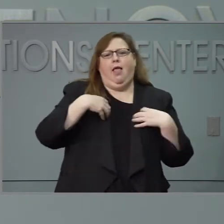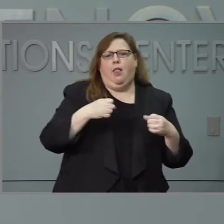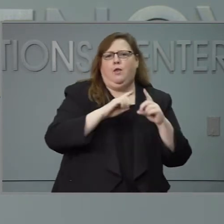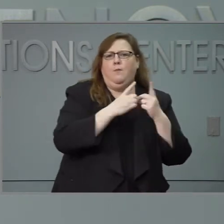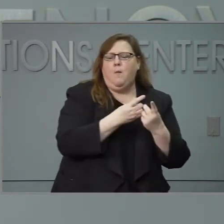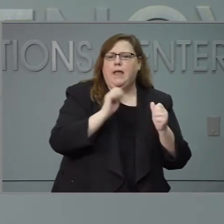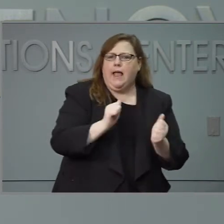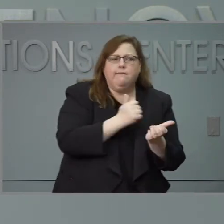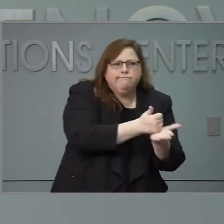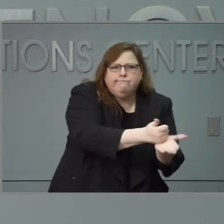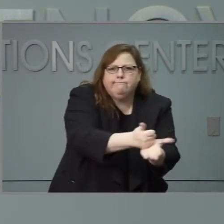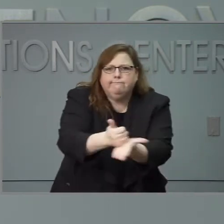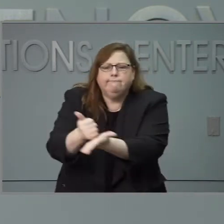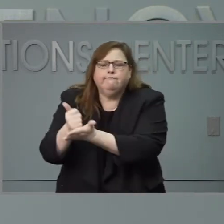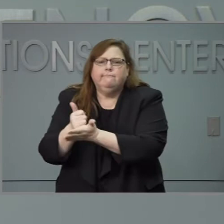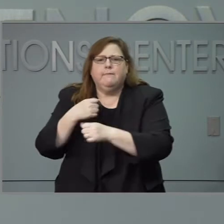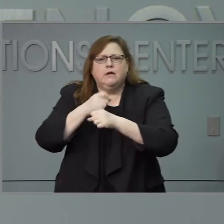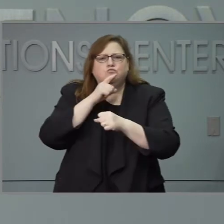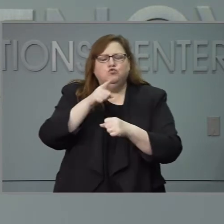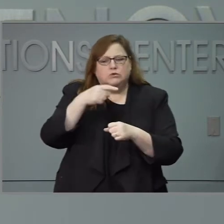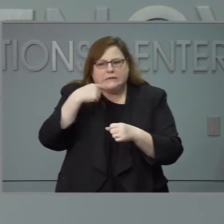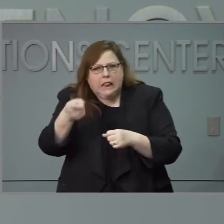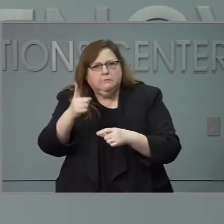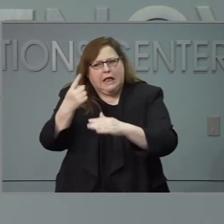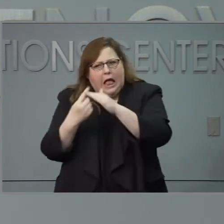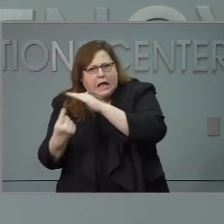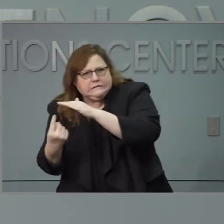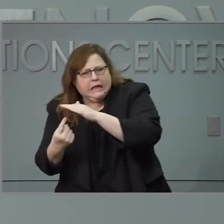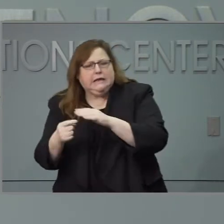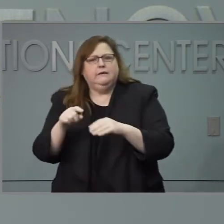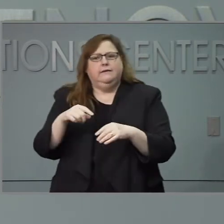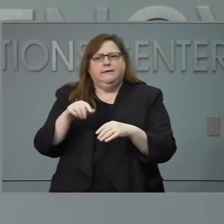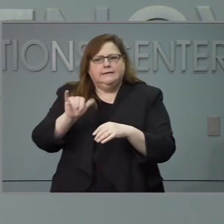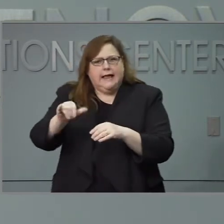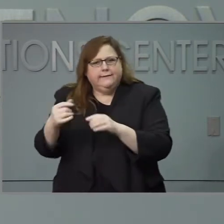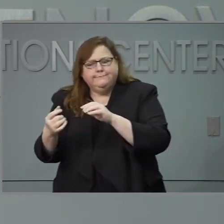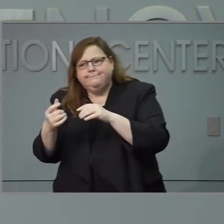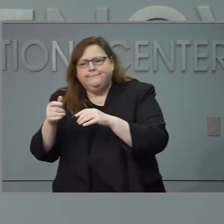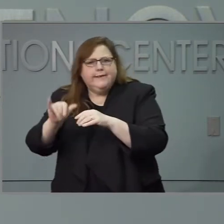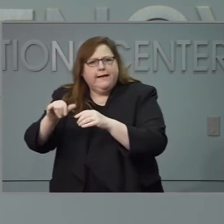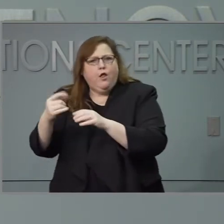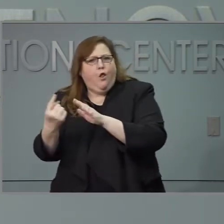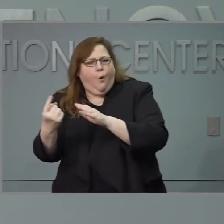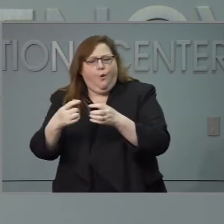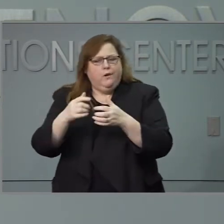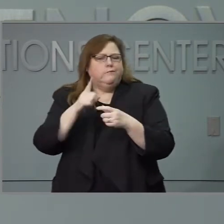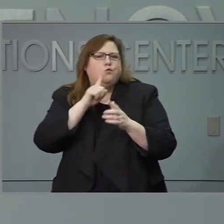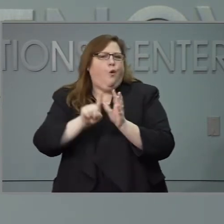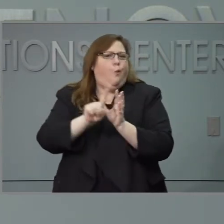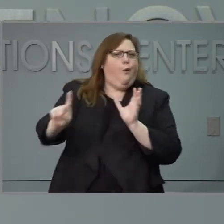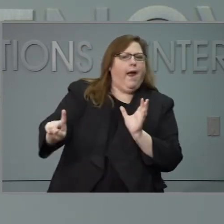CAROLINA DEL NORTE >> AHORA >> Mr. Goforth: AHORA SEÑOR